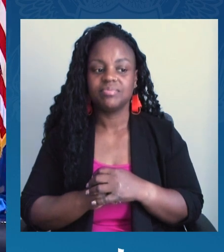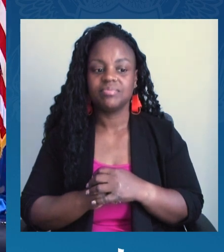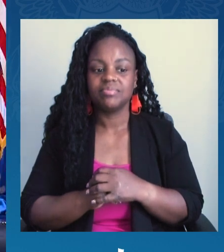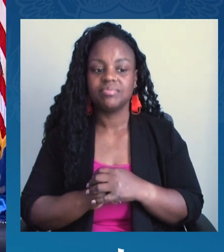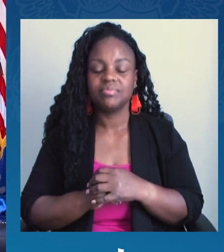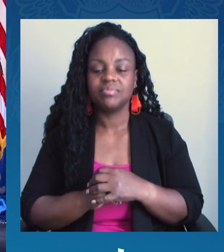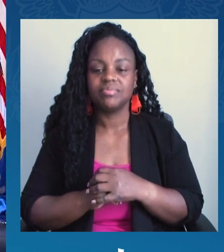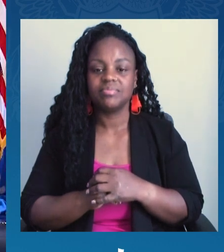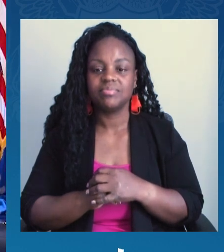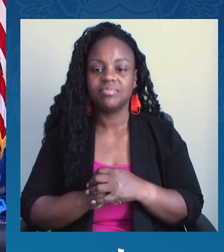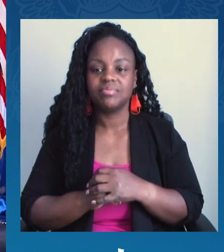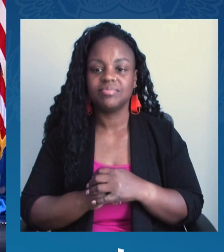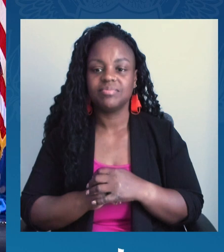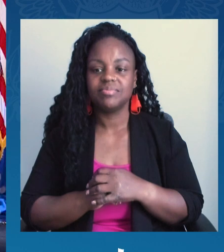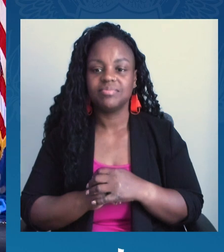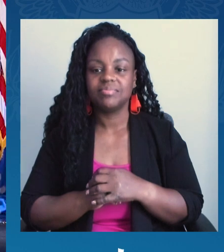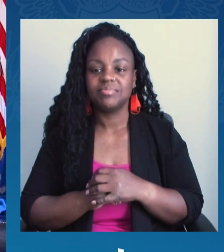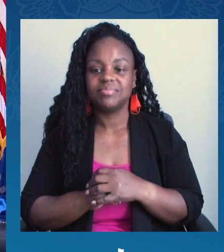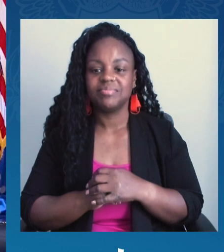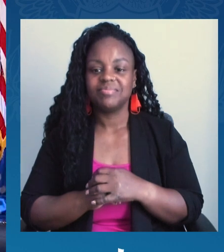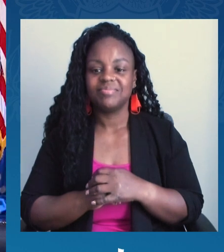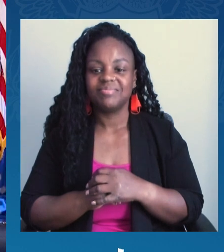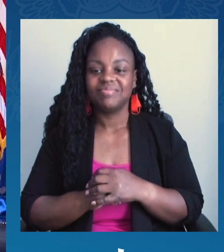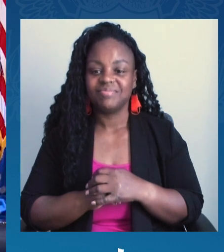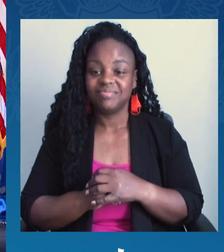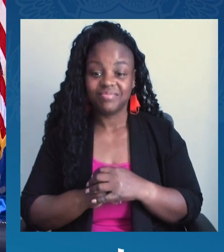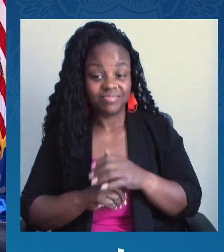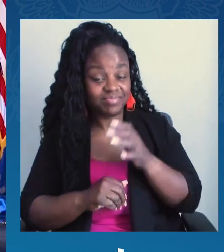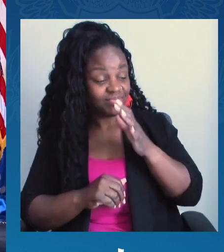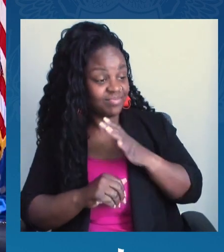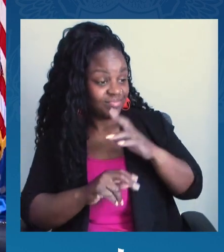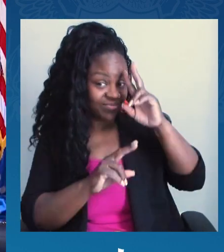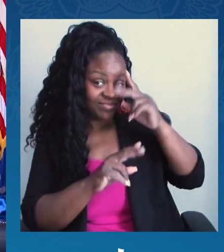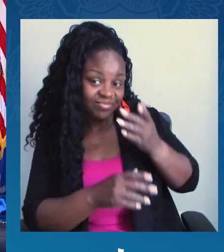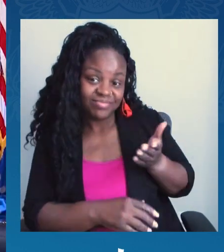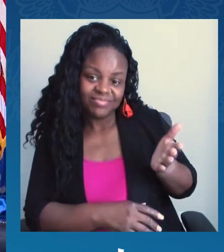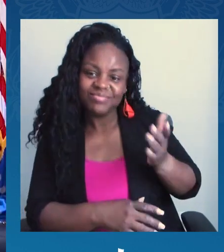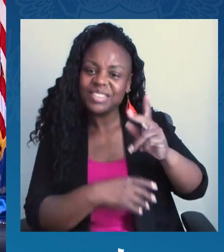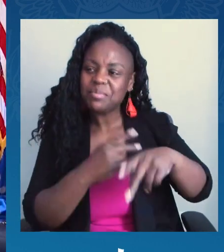Mayor Woodfin: Madam Vice President, I think we know what type of audience we got this afternoon. The Vice President: I want to say hello